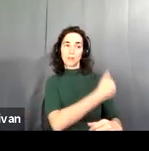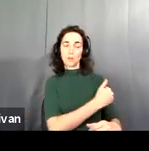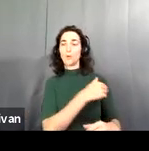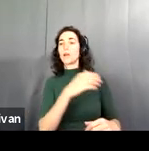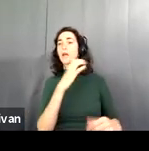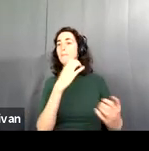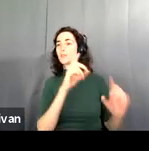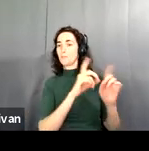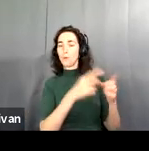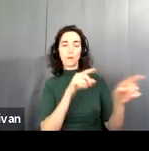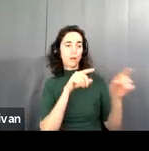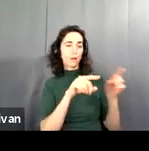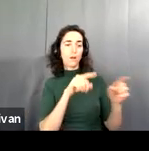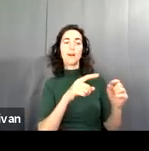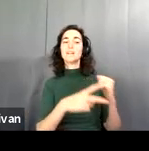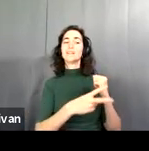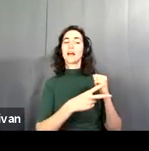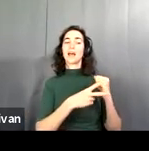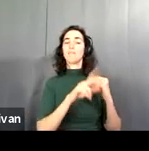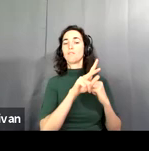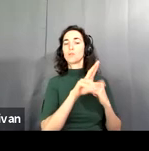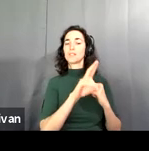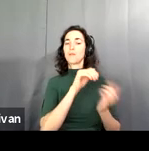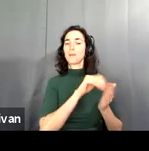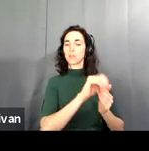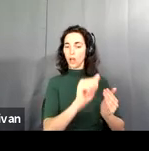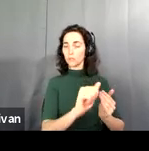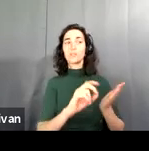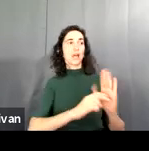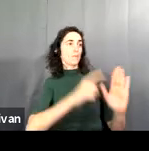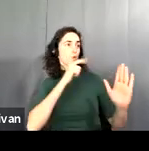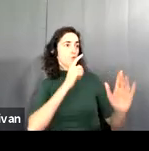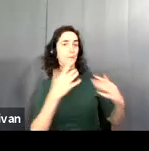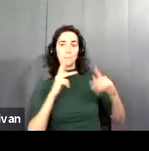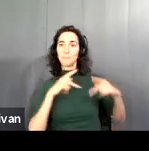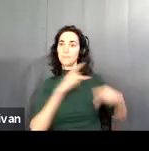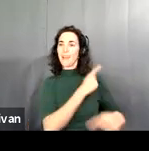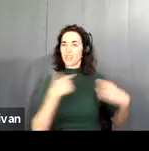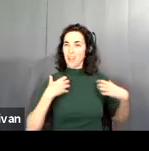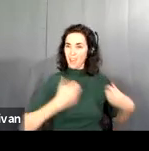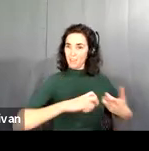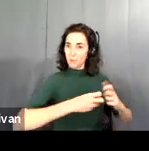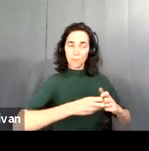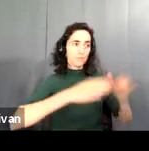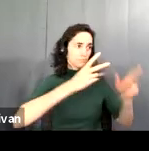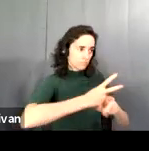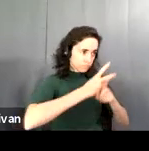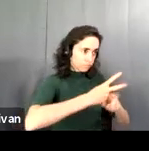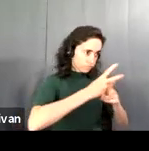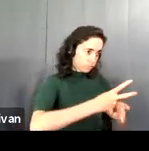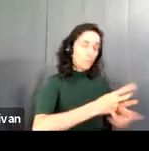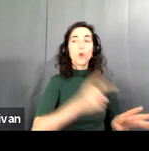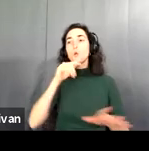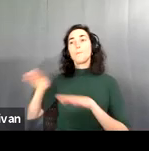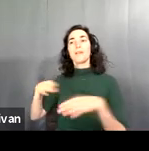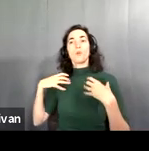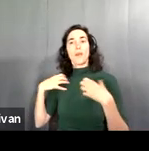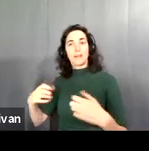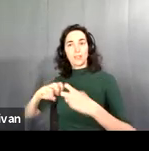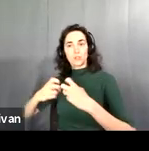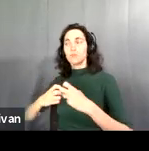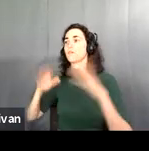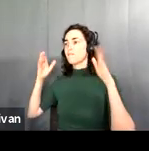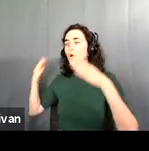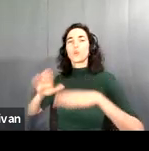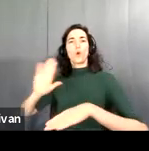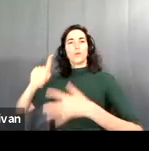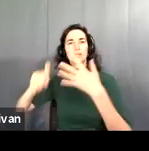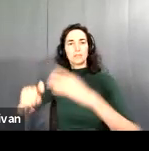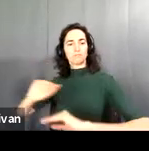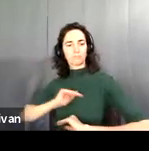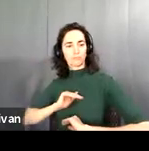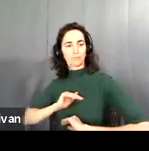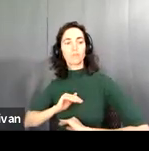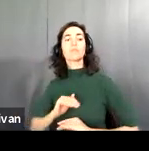a total of 37 million in avoided costs and losses, freeing them up to help the patients they're designed to treat well routing behavioral health patients to of course of care that's best suited to their needs and reducing Maricopa County is overall health